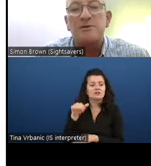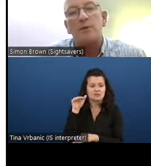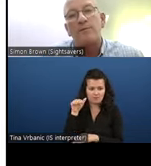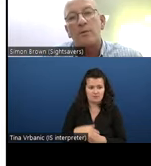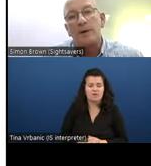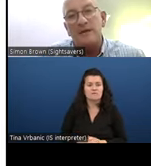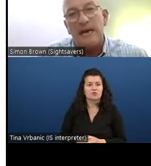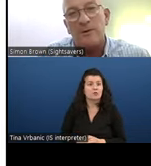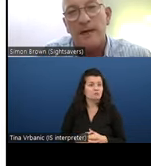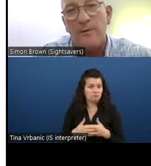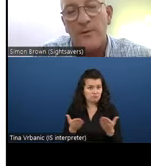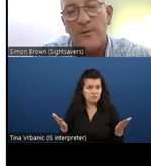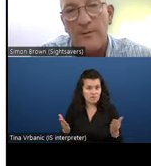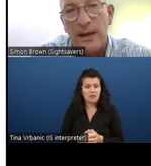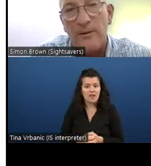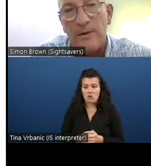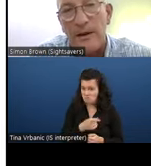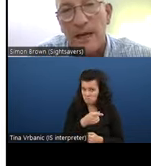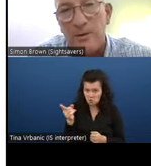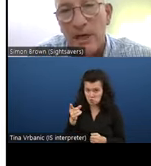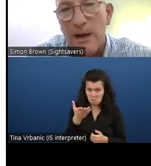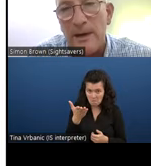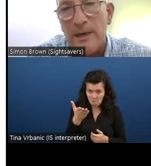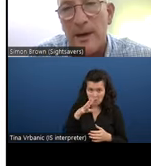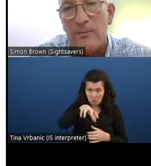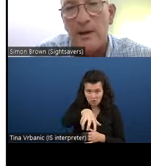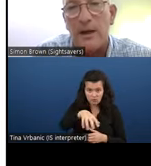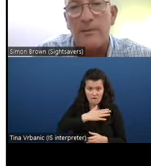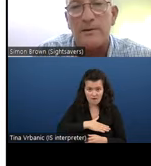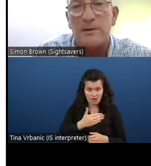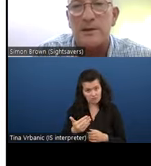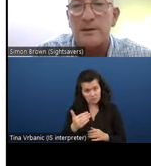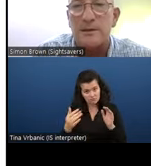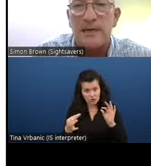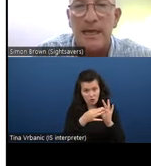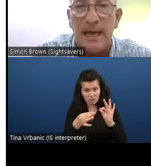want to reach out and find out, then, then do email me, the email is on the screen that